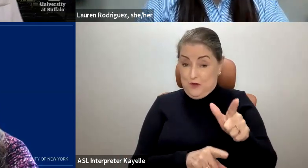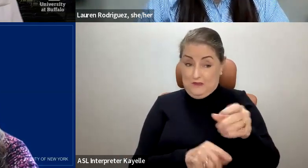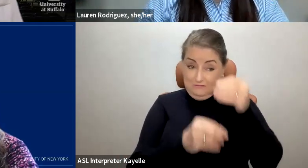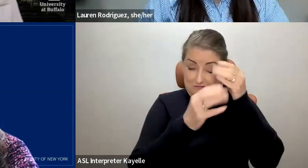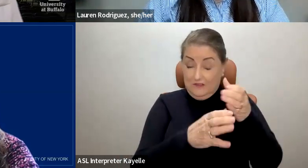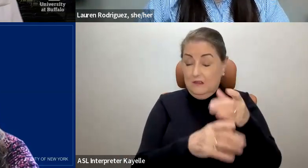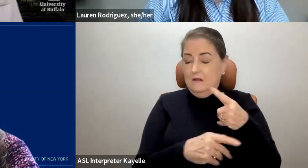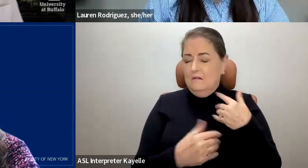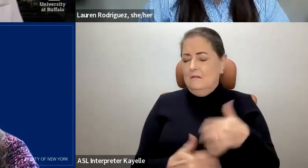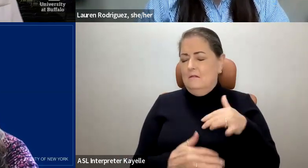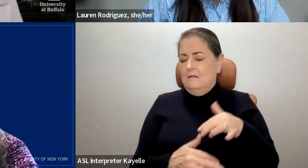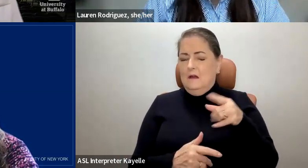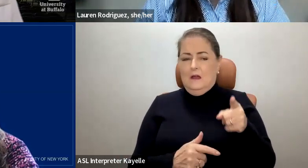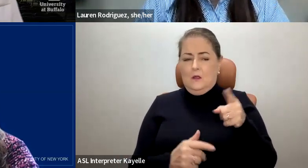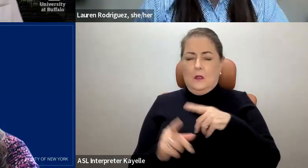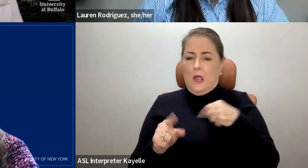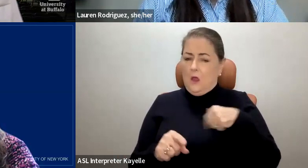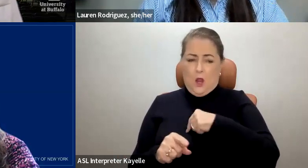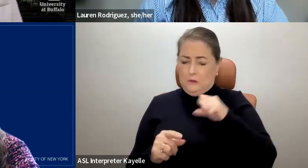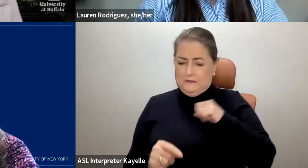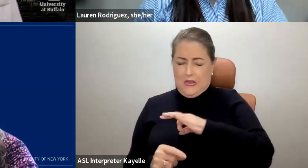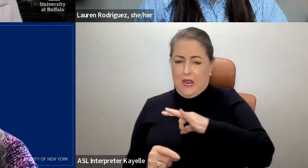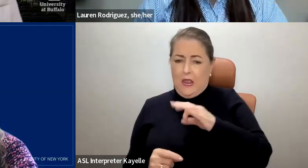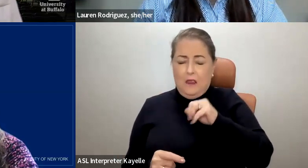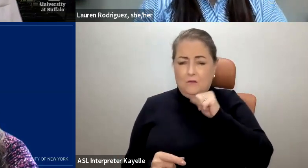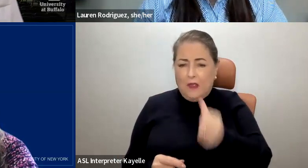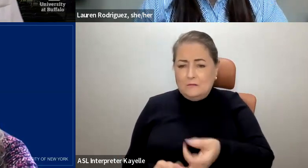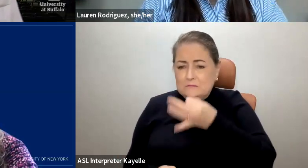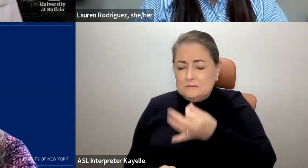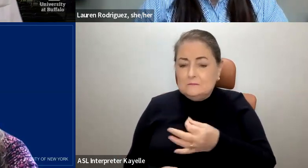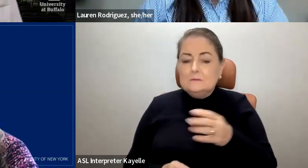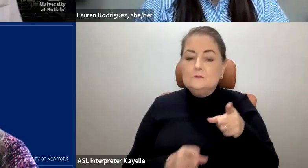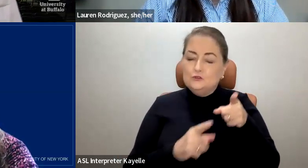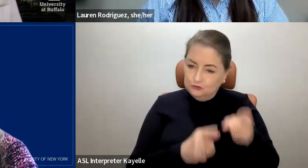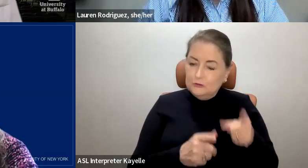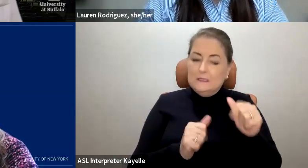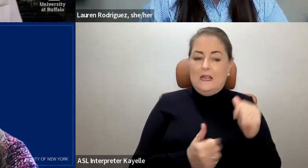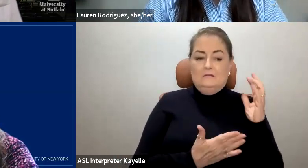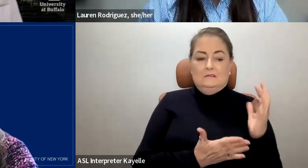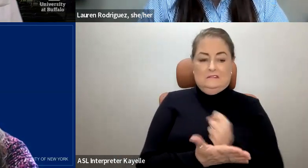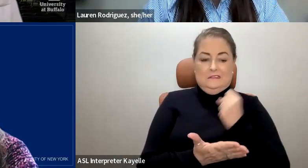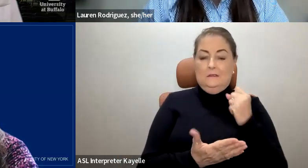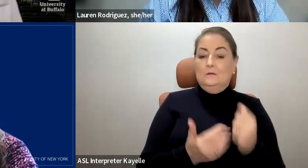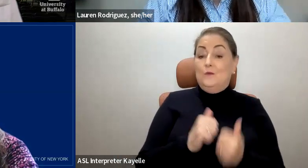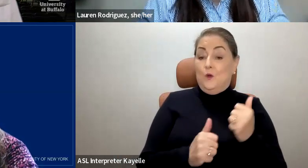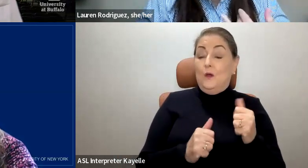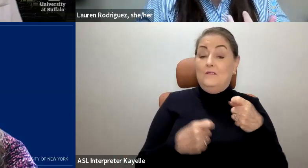our staff does not have expertise and she's able to make the most of the electronic library collections. They have